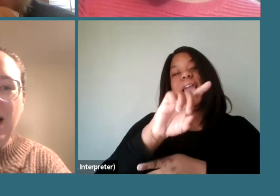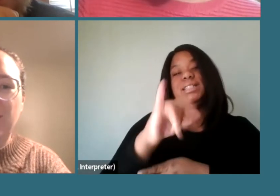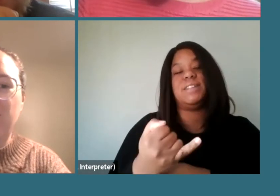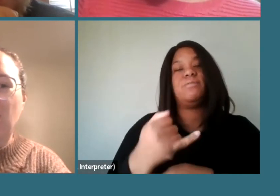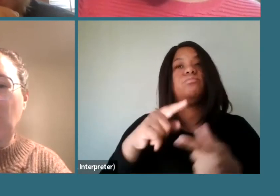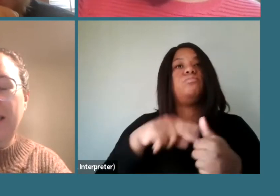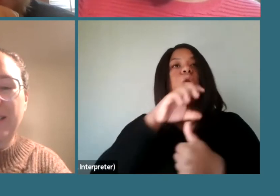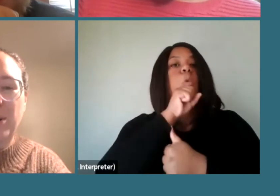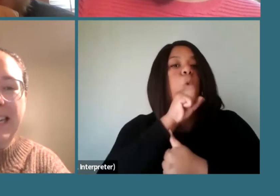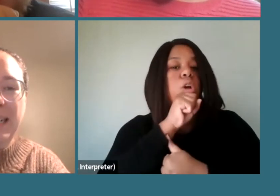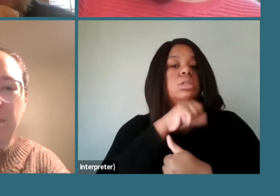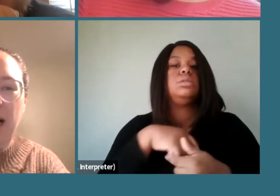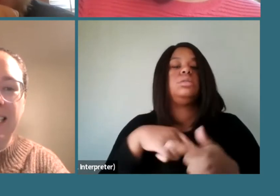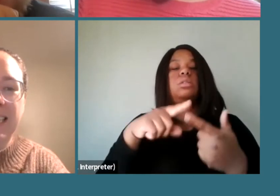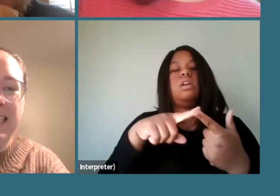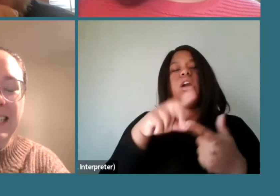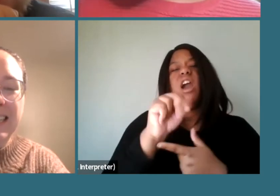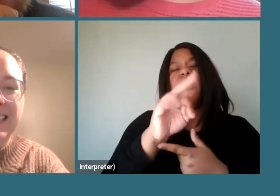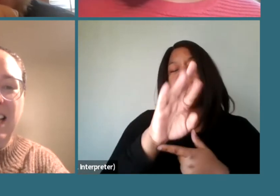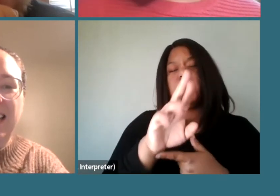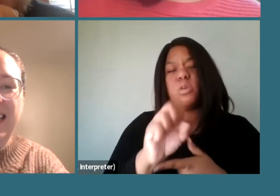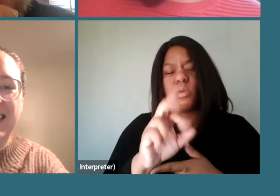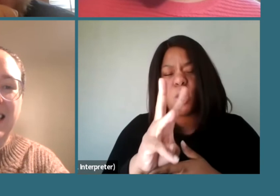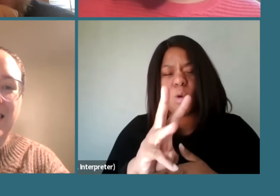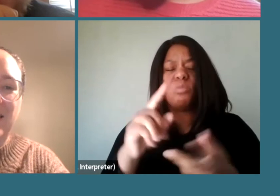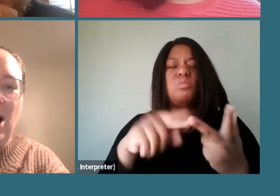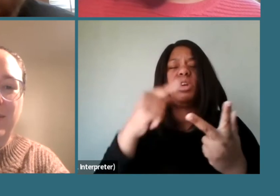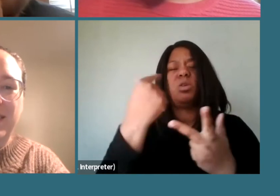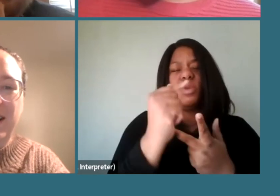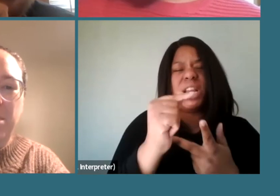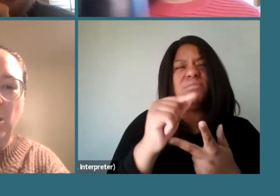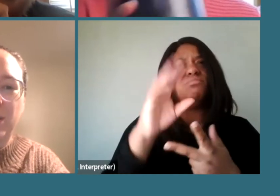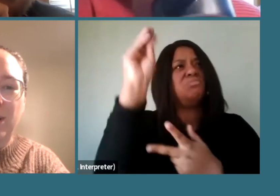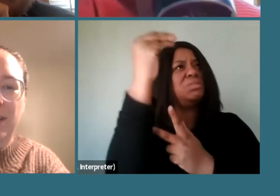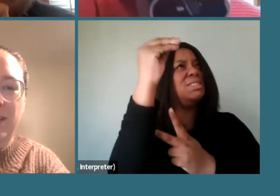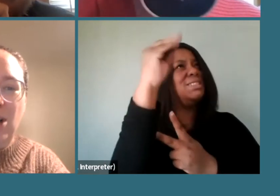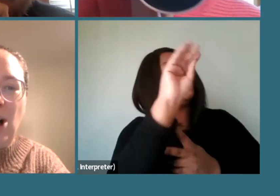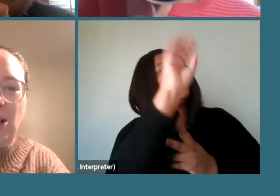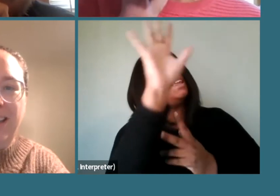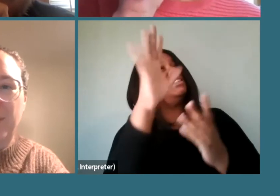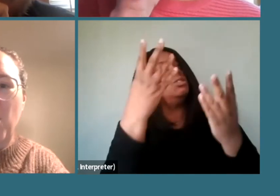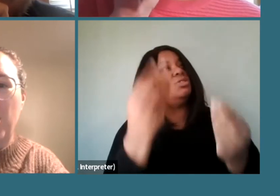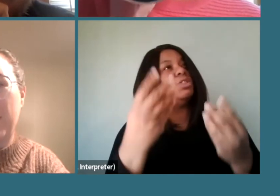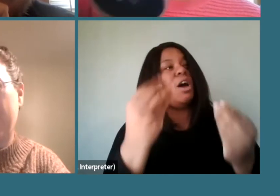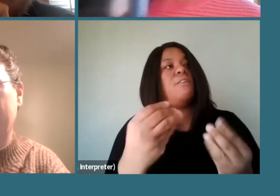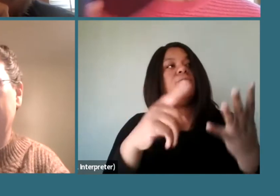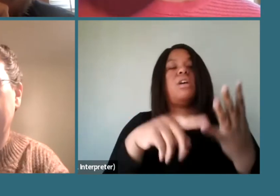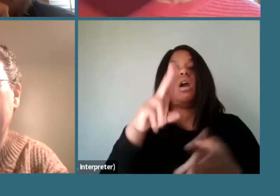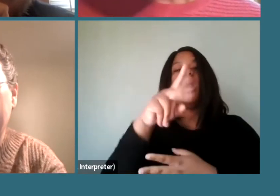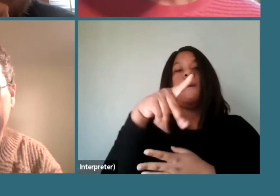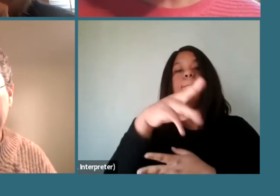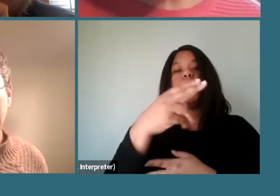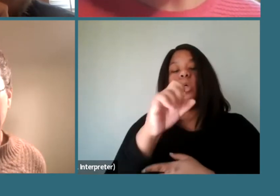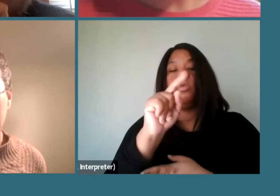unfurl, green, potted, sunlit, soft, upholstered, tall and warm.